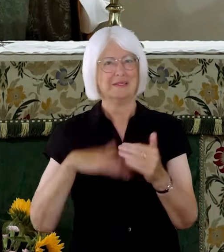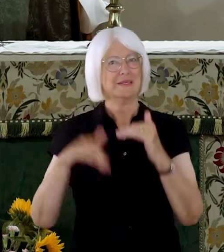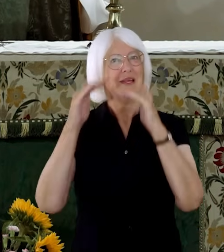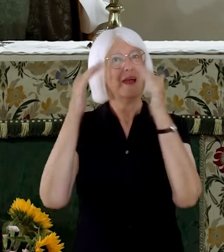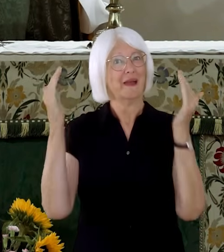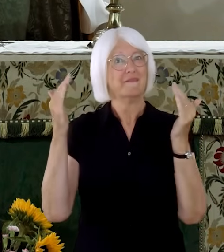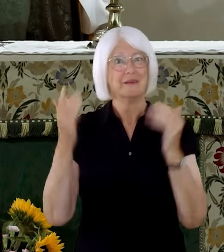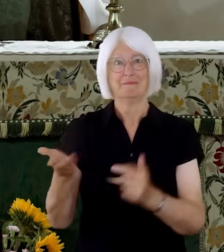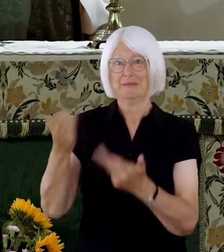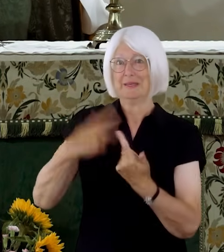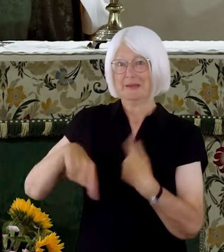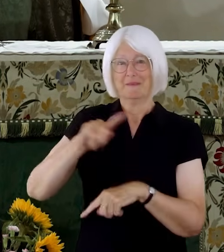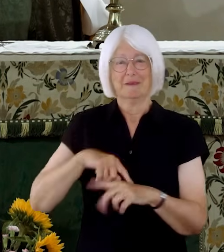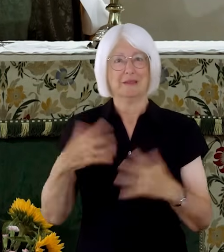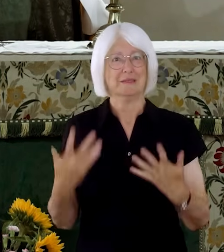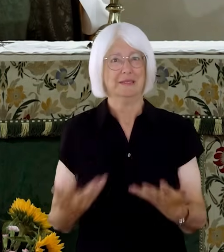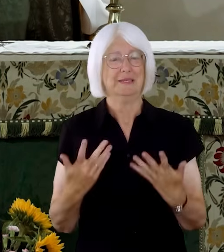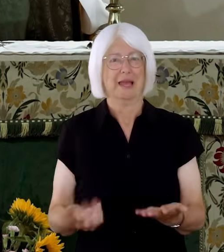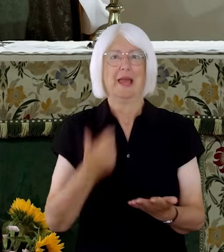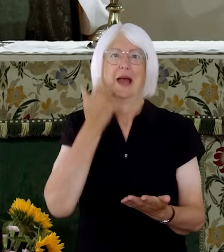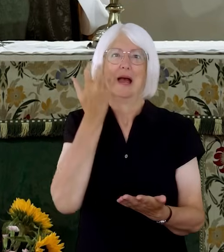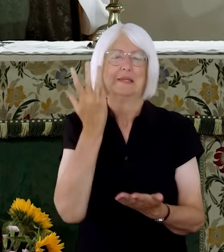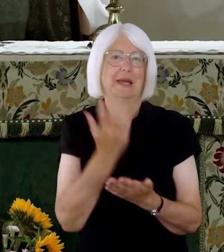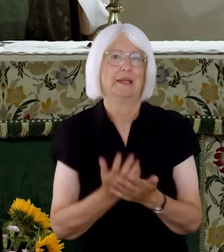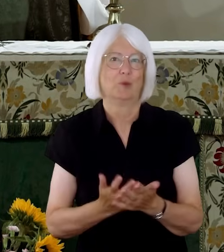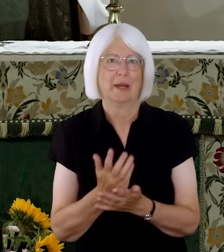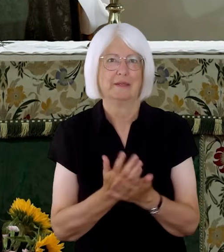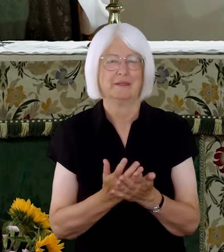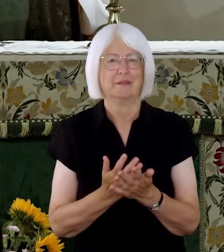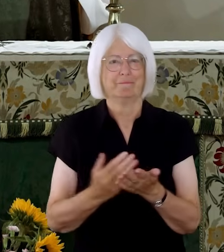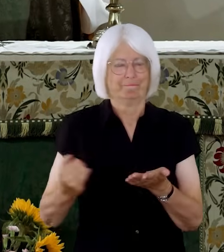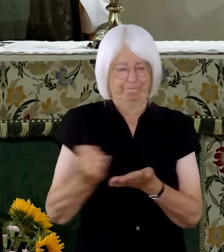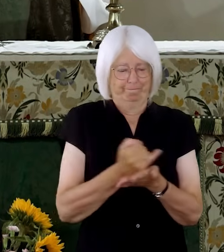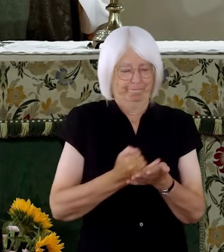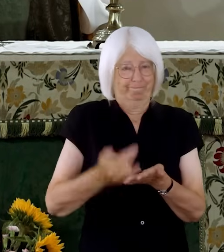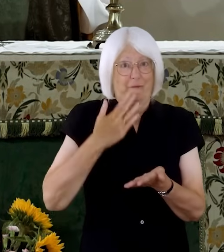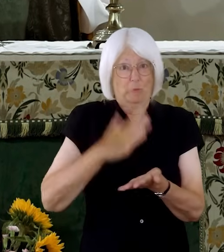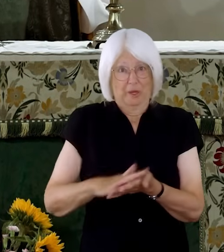on earth as it is in heaven. Give us this day our daily bread